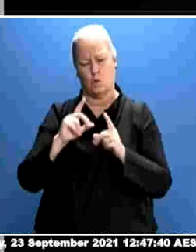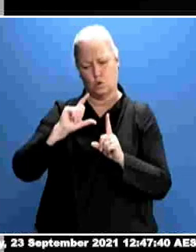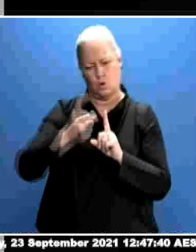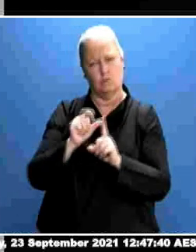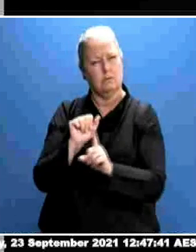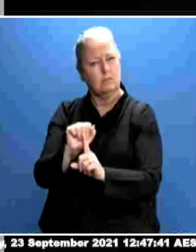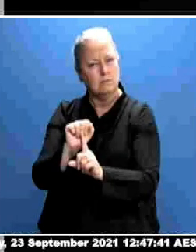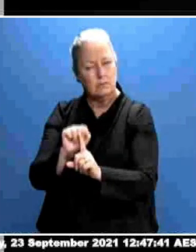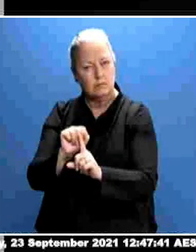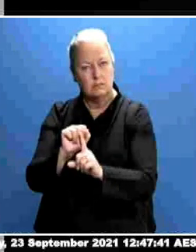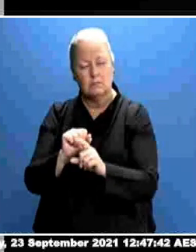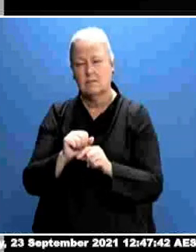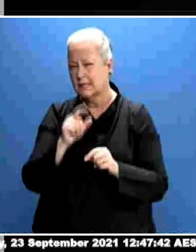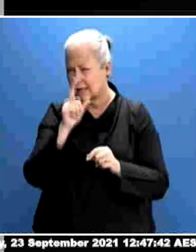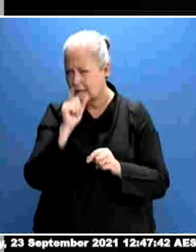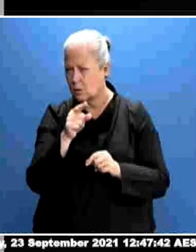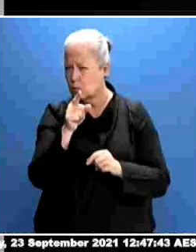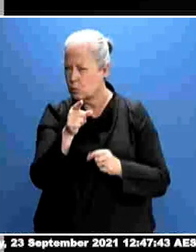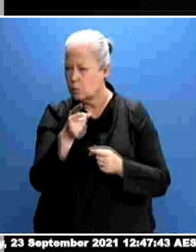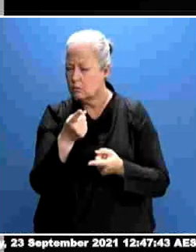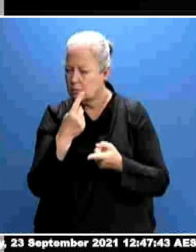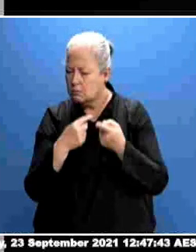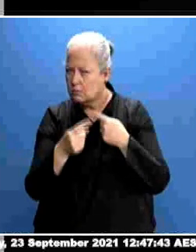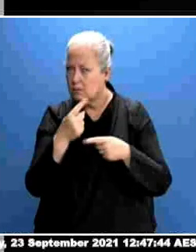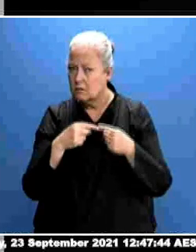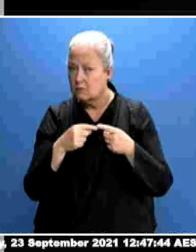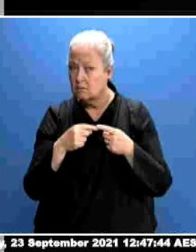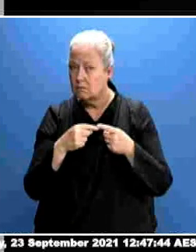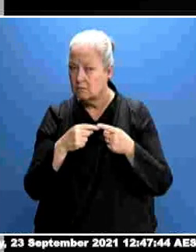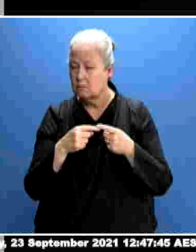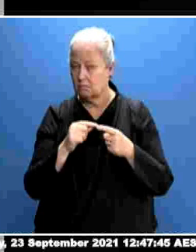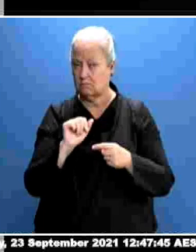Are you able to perhaps tell us if NAAJA has concerns about those matters